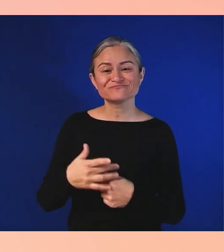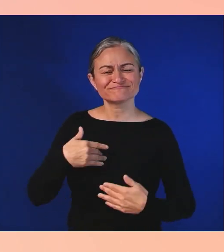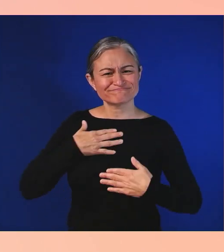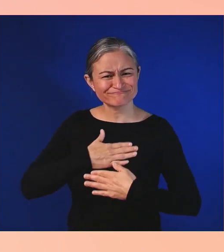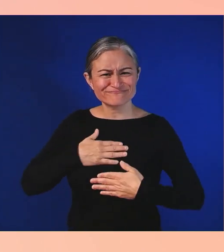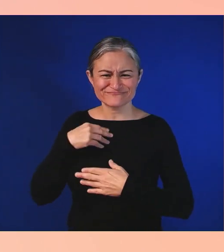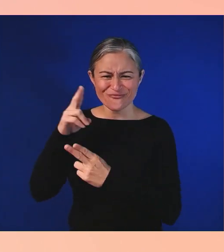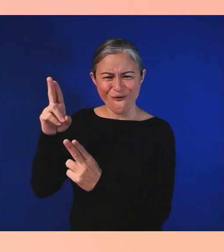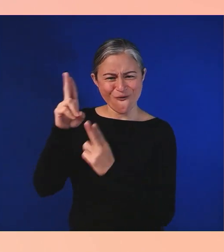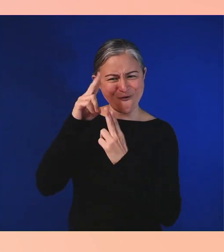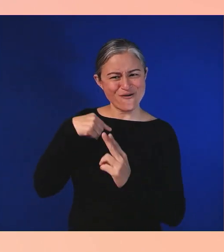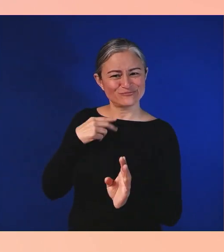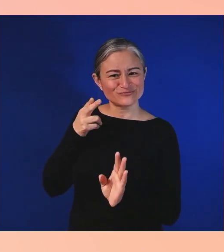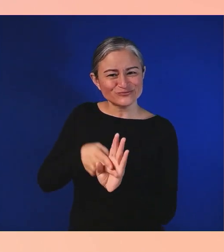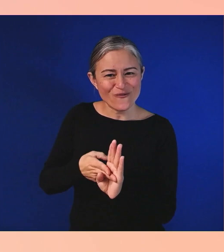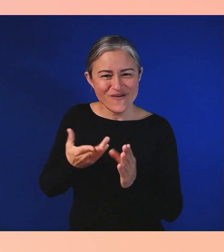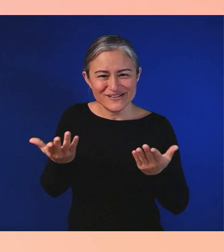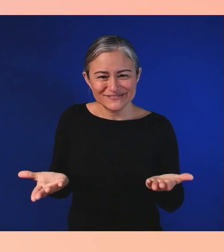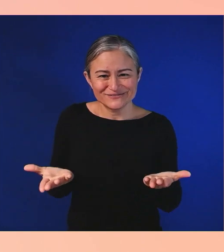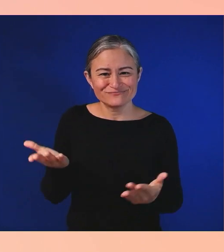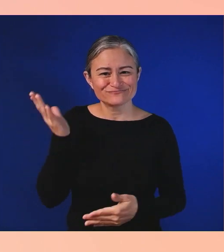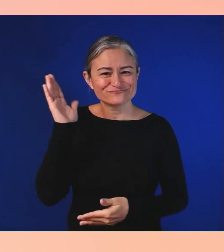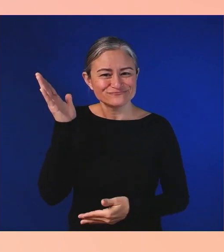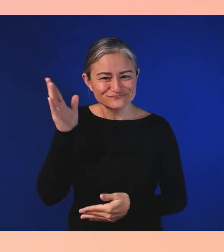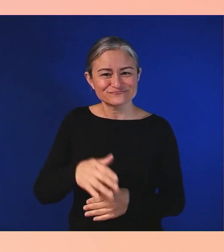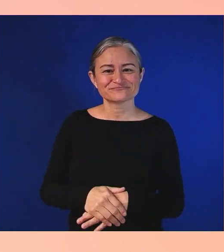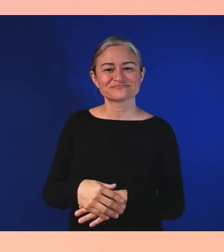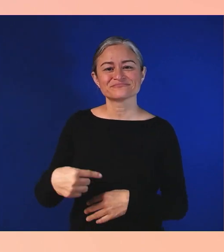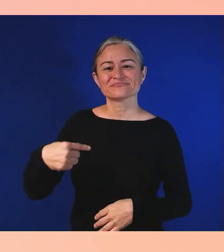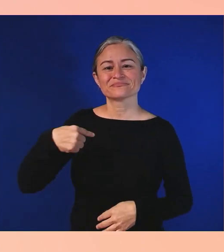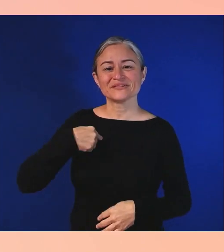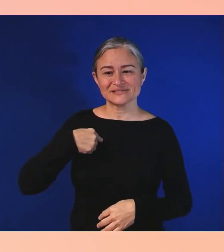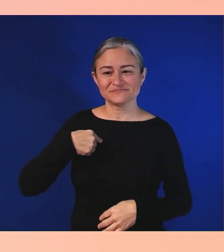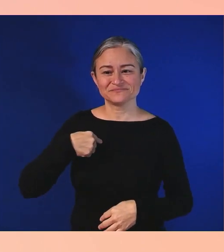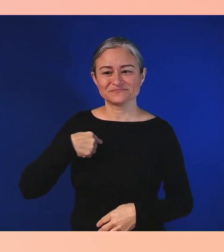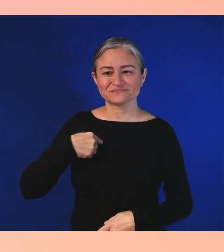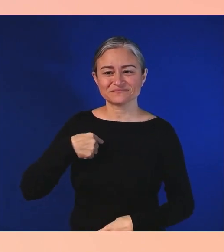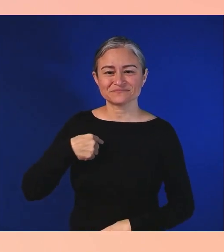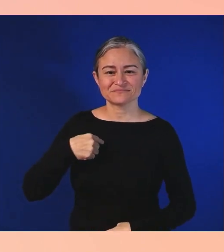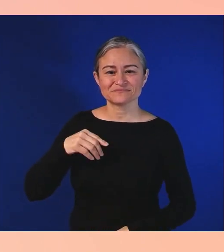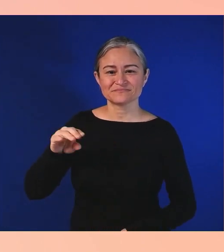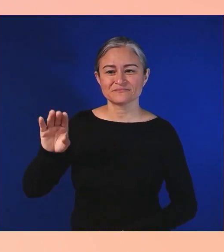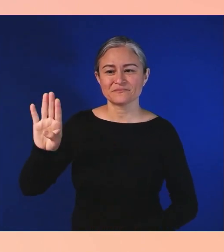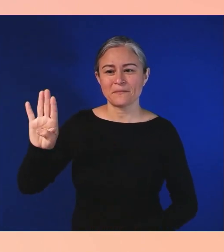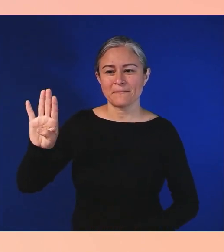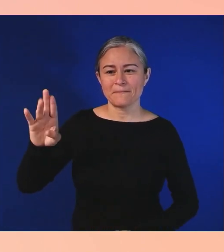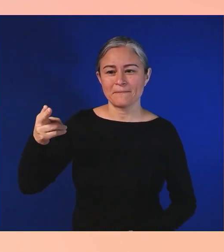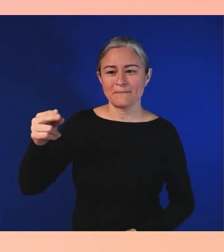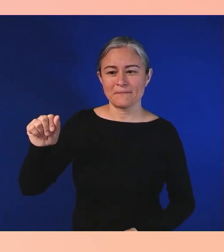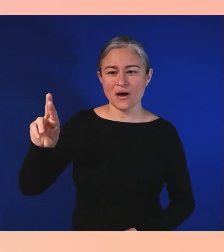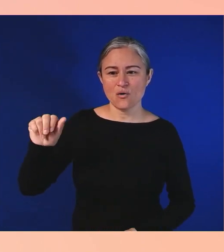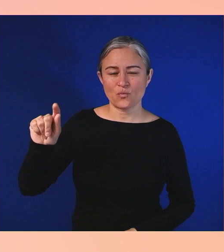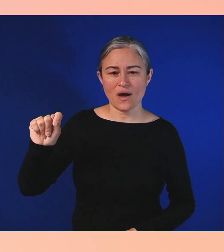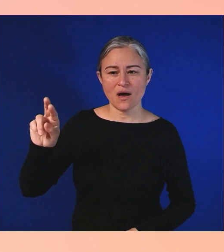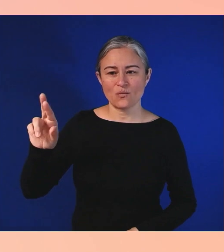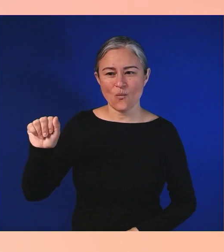I'm here to share my experience as a visually impaired, professional working in SBI.